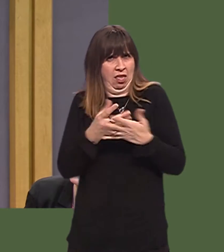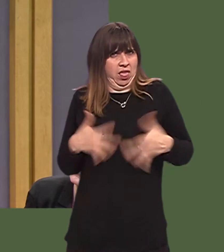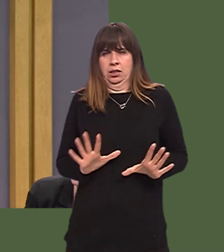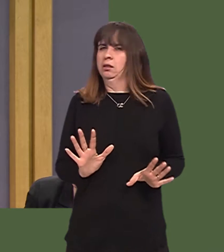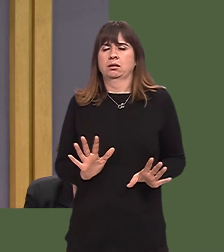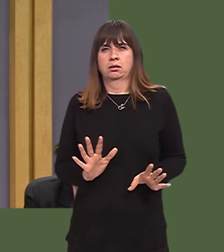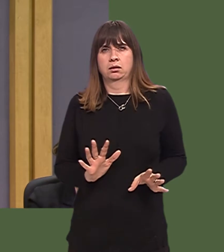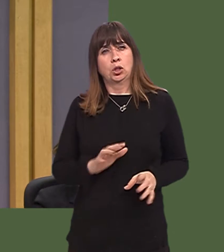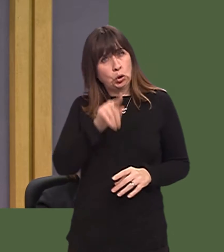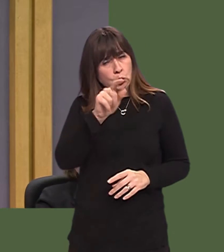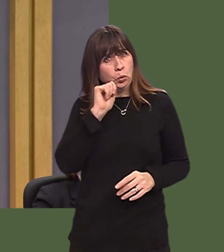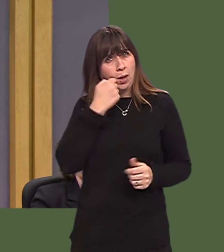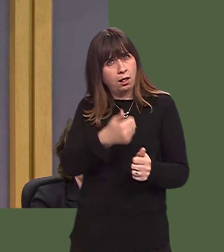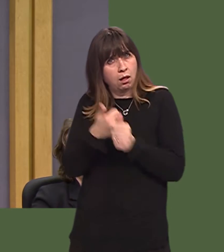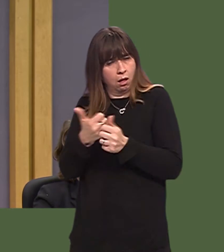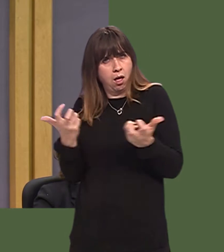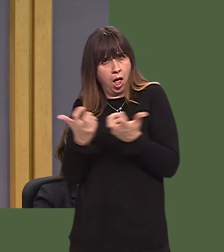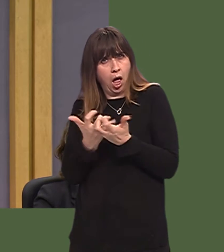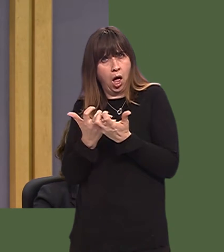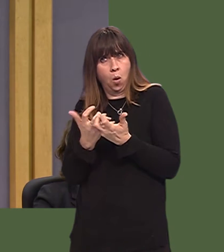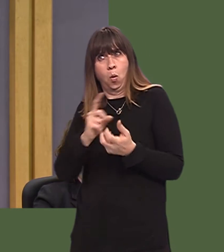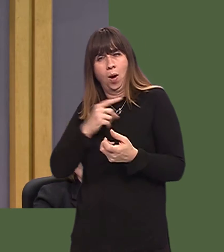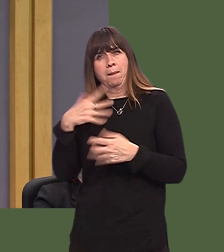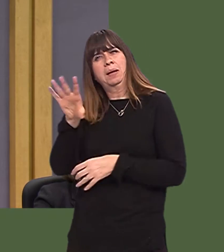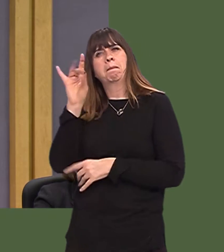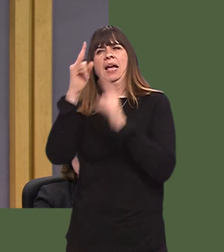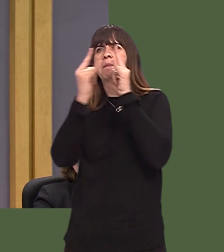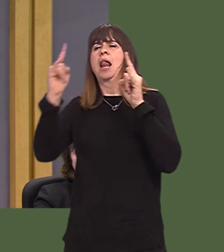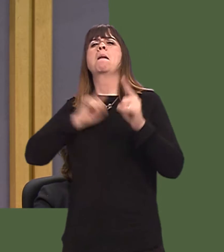Anglesey that the pylon option has been chosen ëon the basis of cost aloneí?